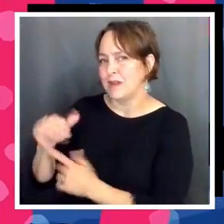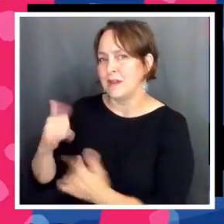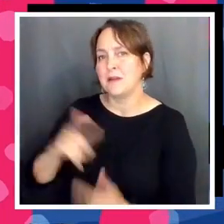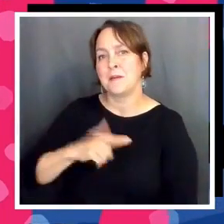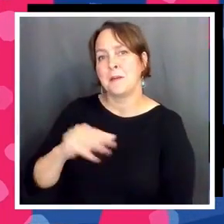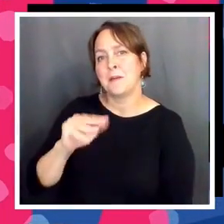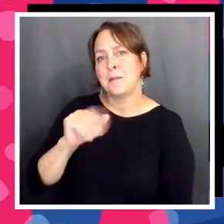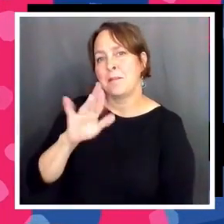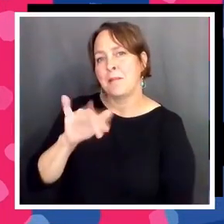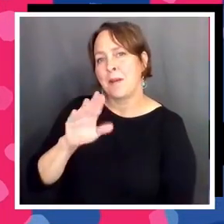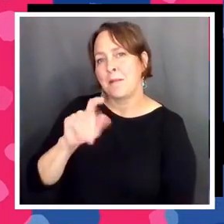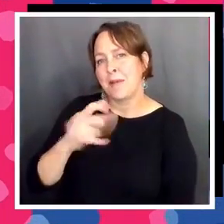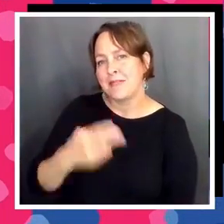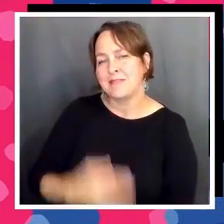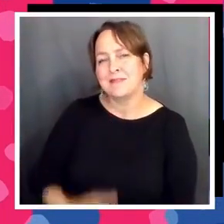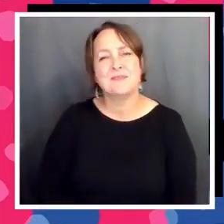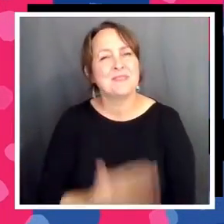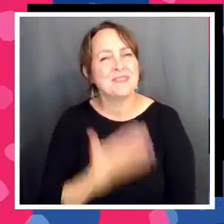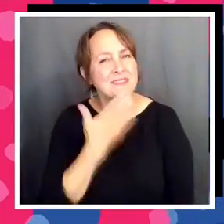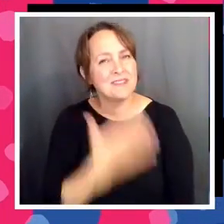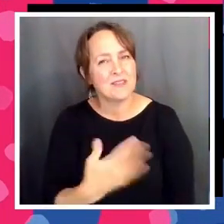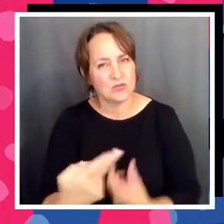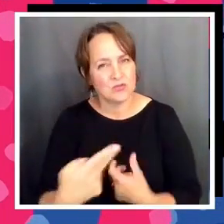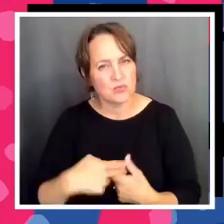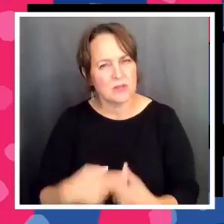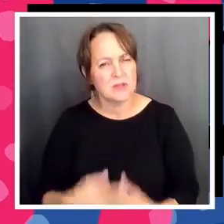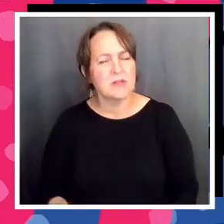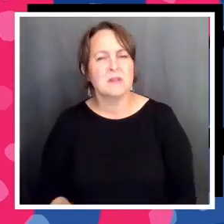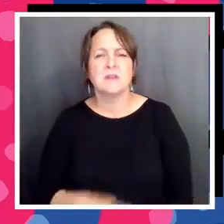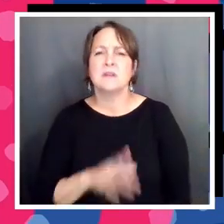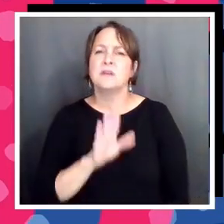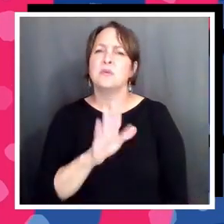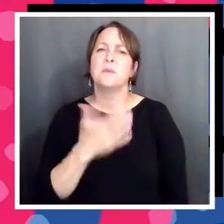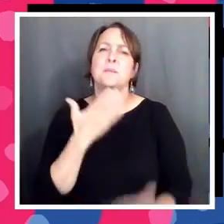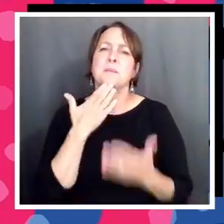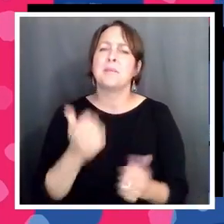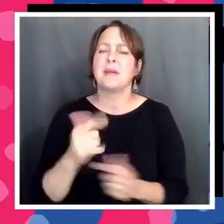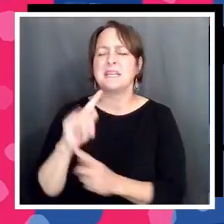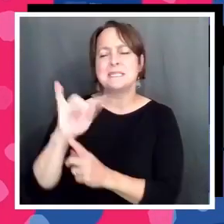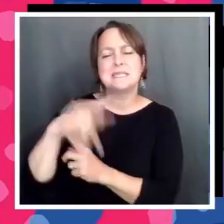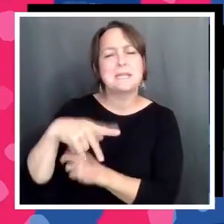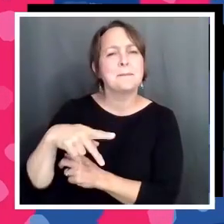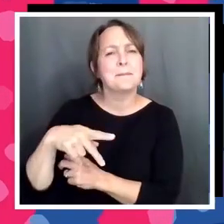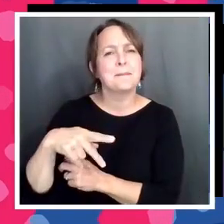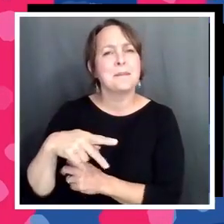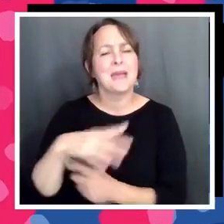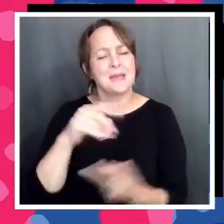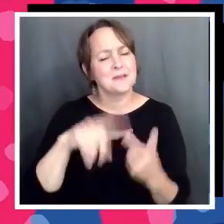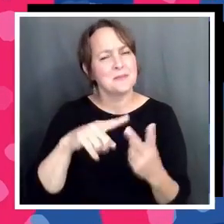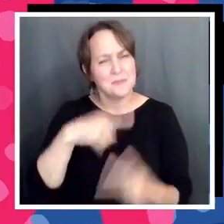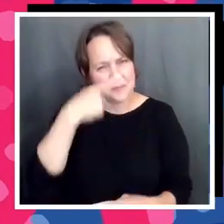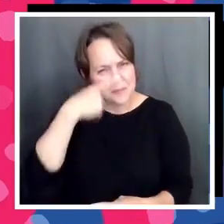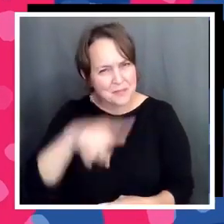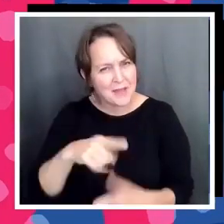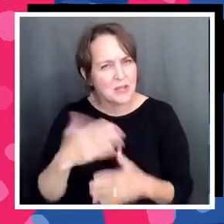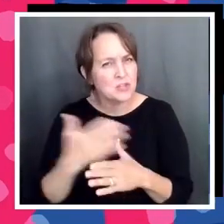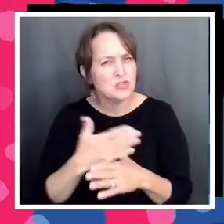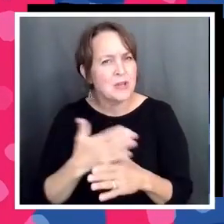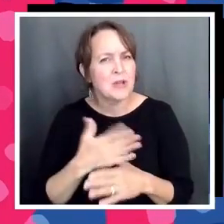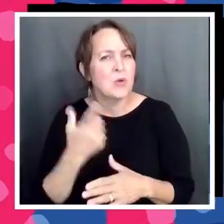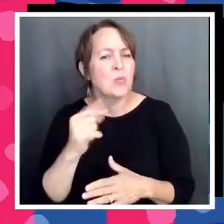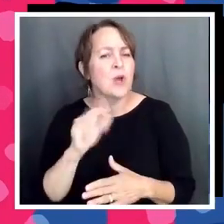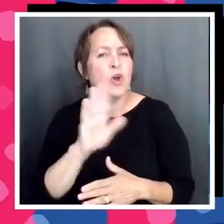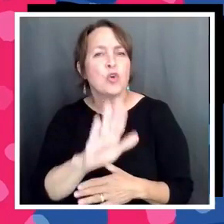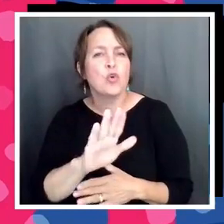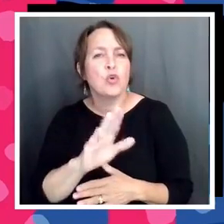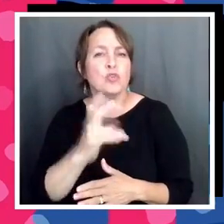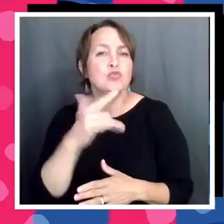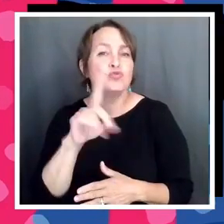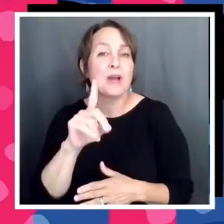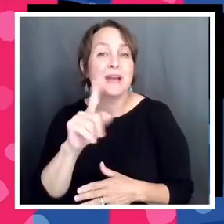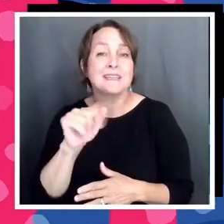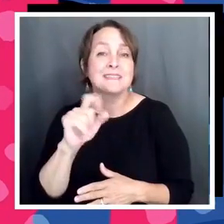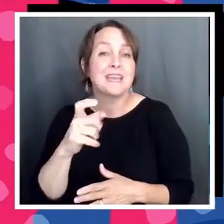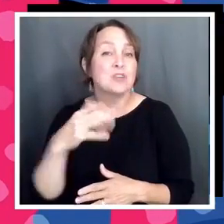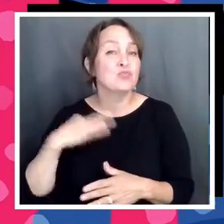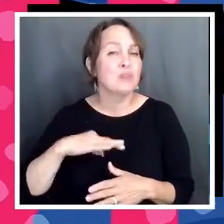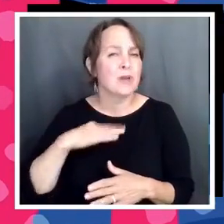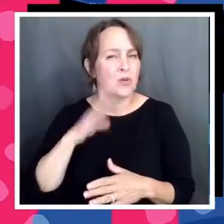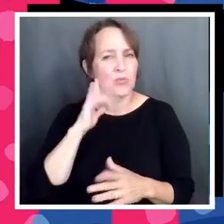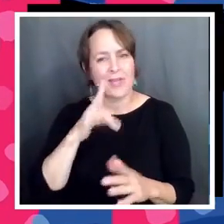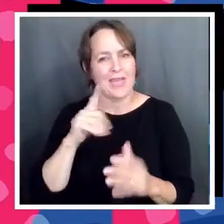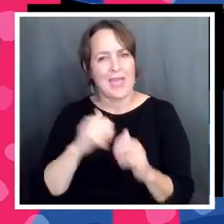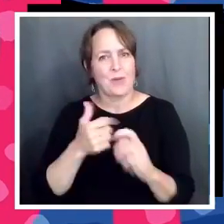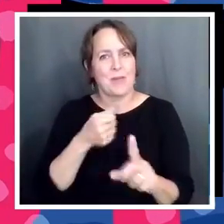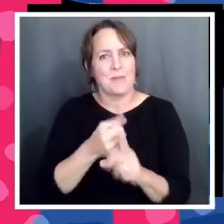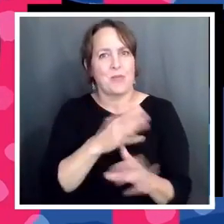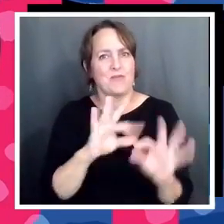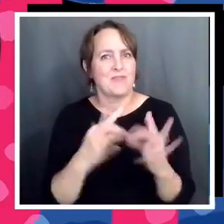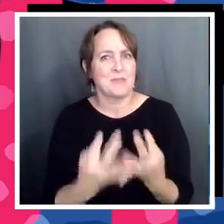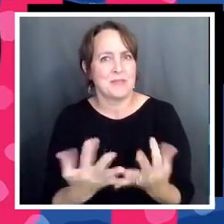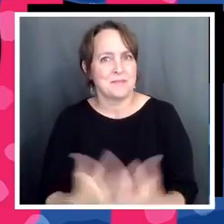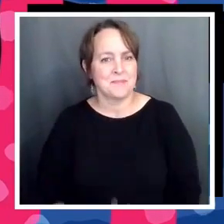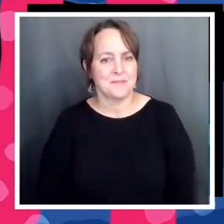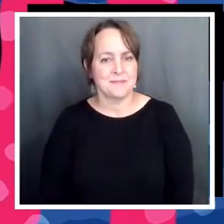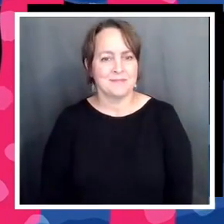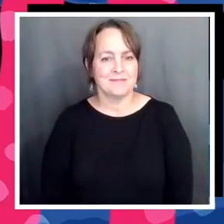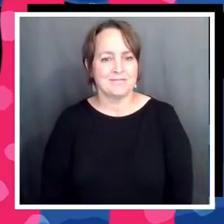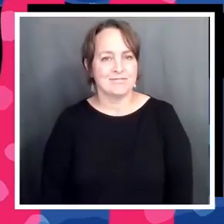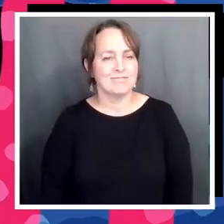ABOUT IT AND THANKFUL THIS